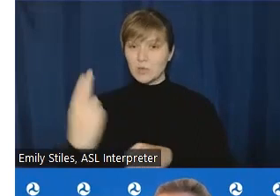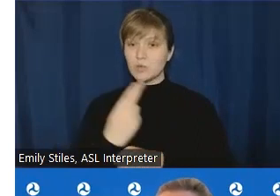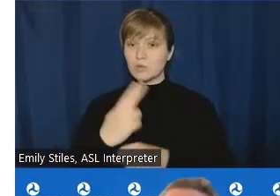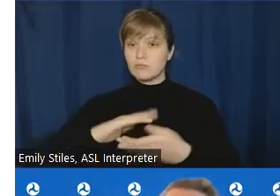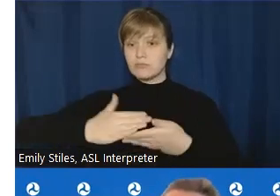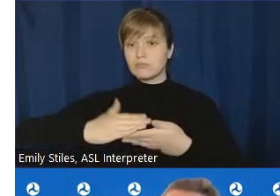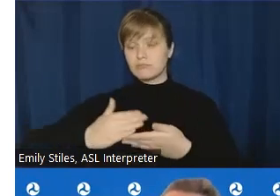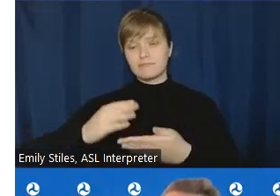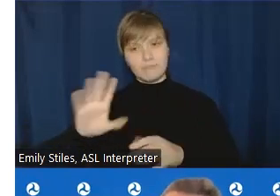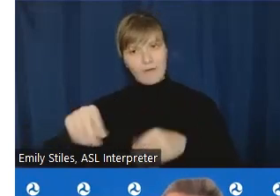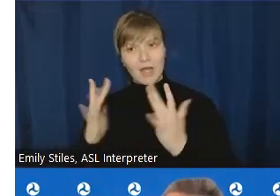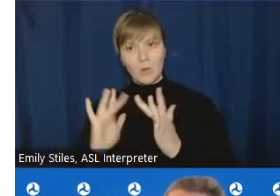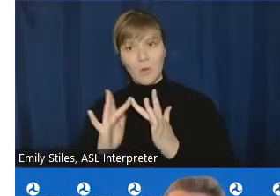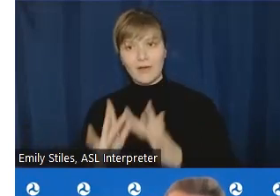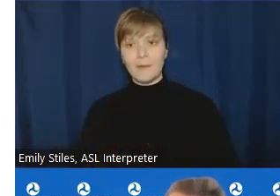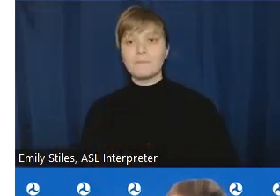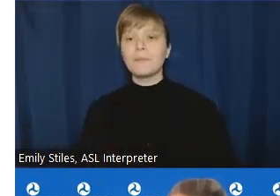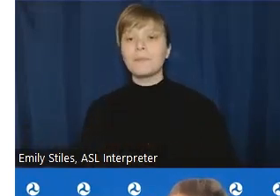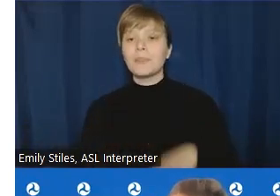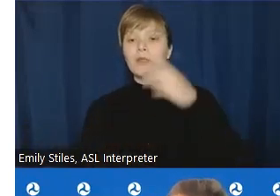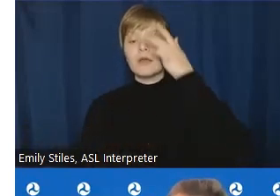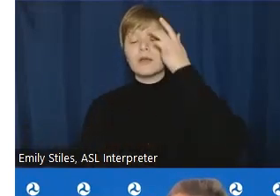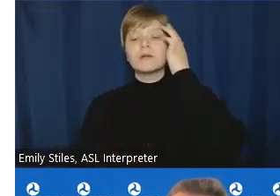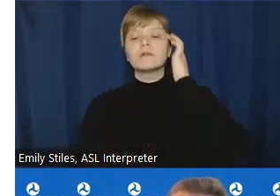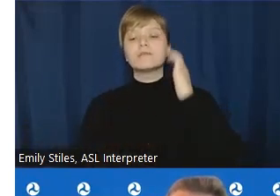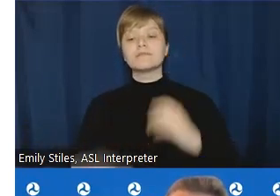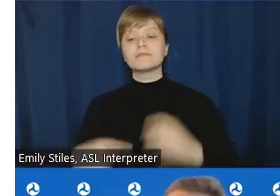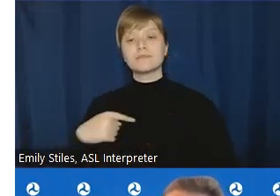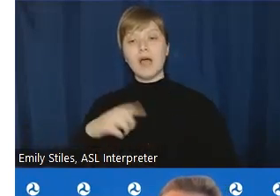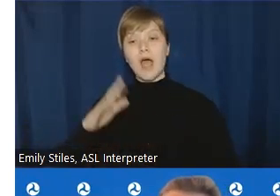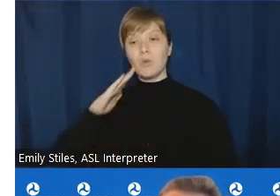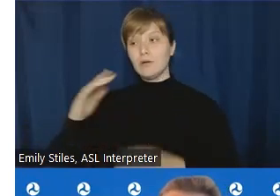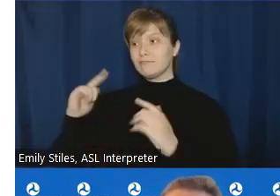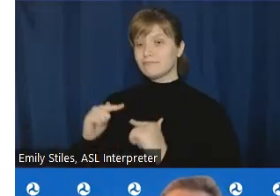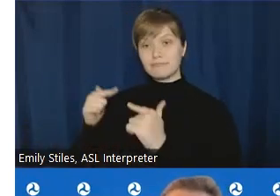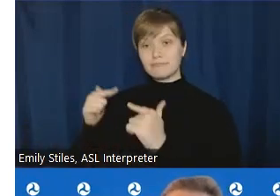With that, I would like to pass things over to my other HHS colleague, Erica McFadden. Erica.